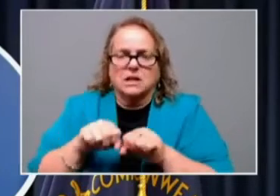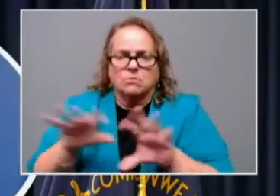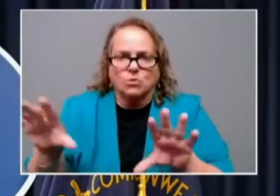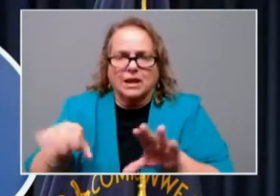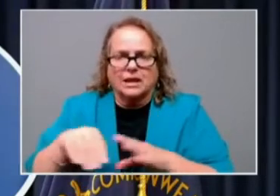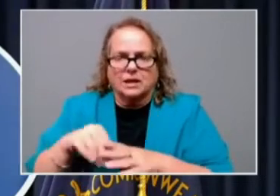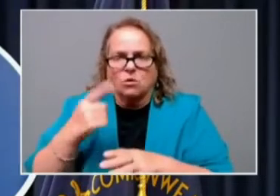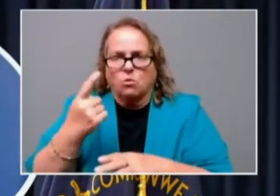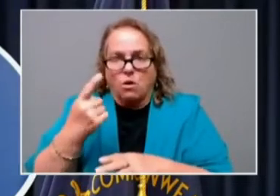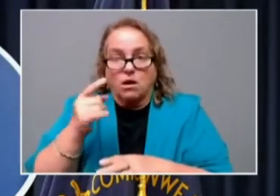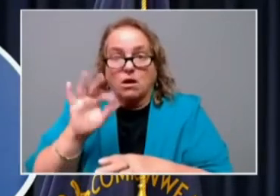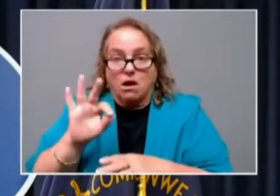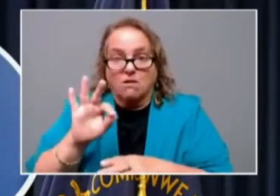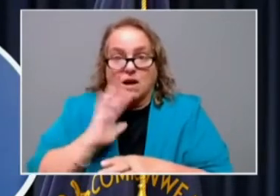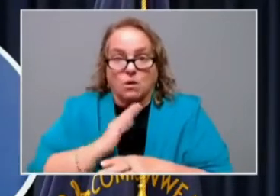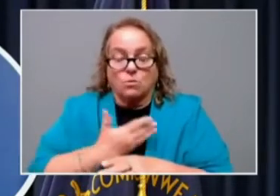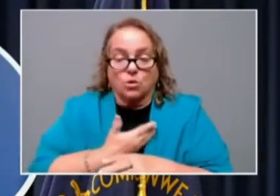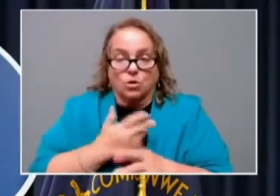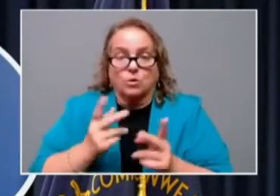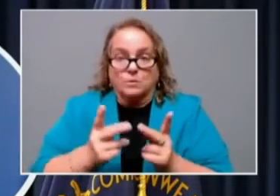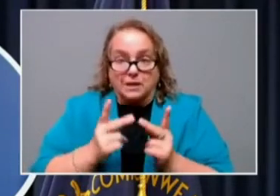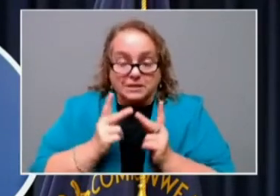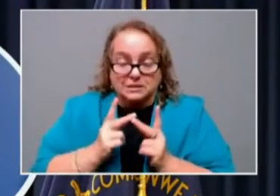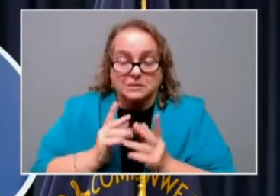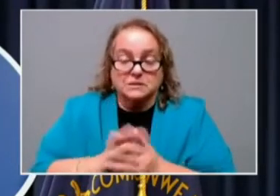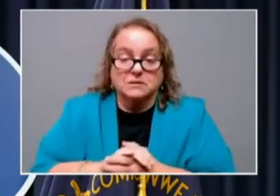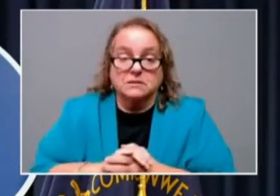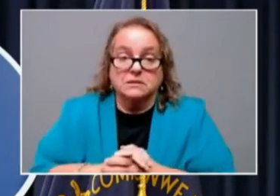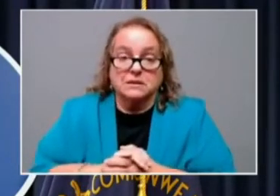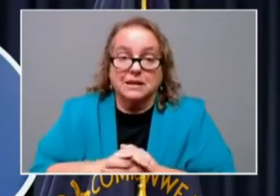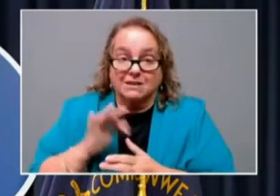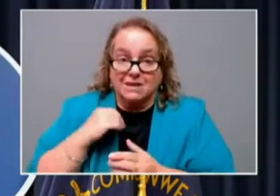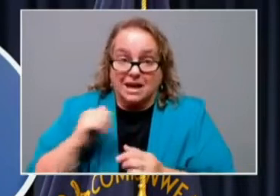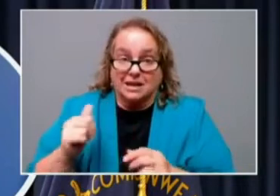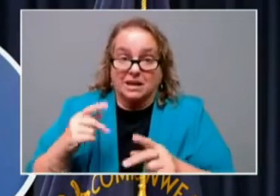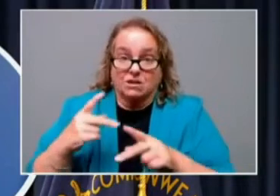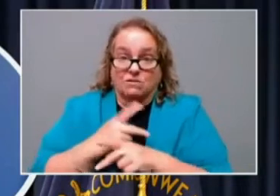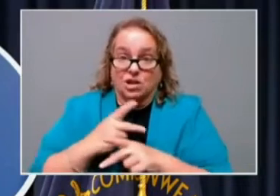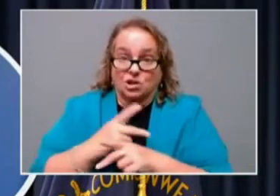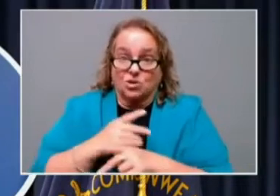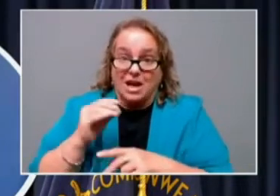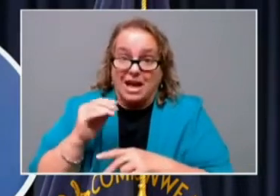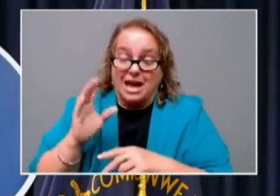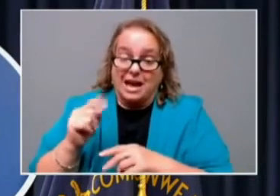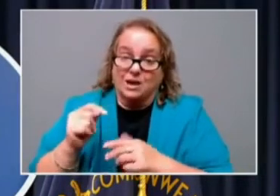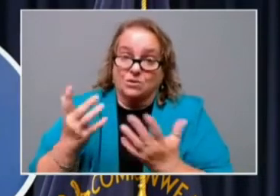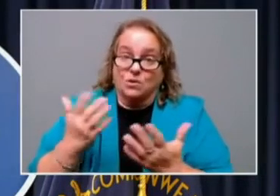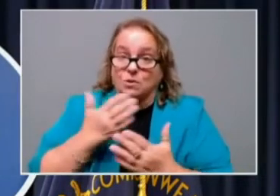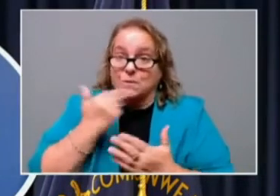of our facilities. If I could figure out Um, the best way to convince uh